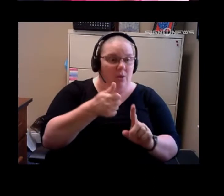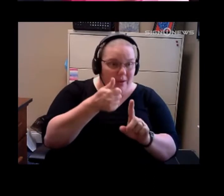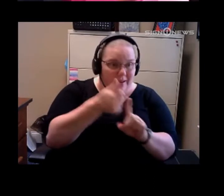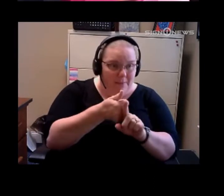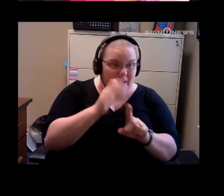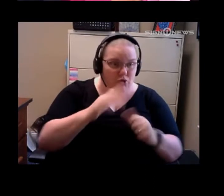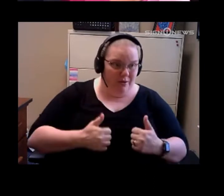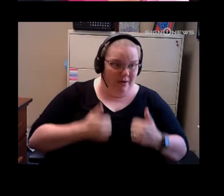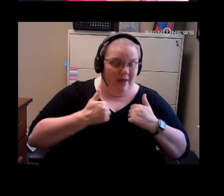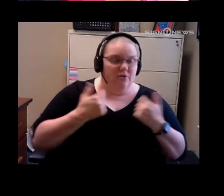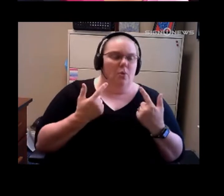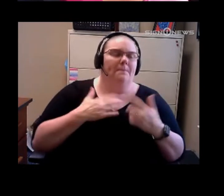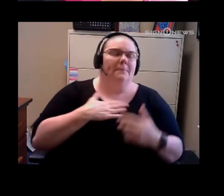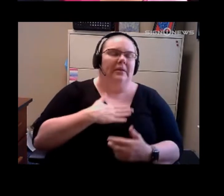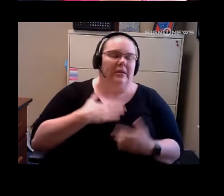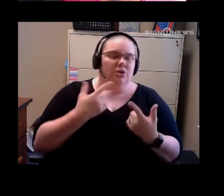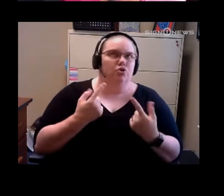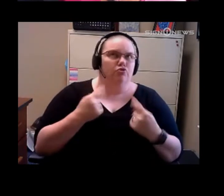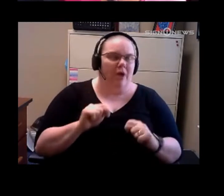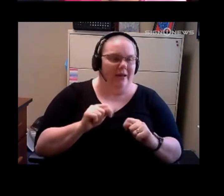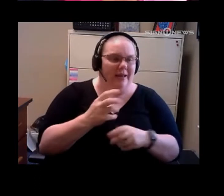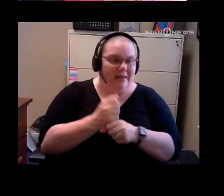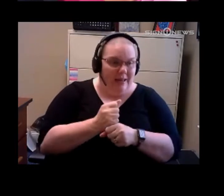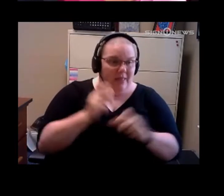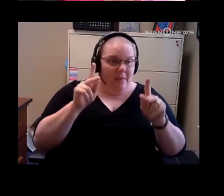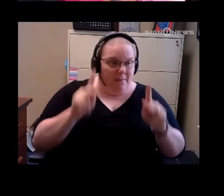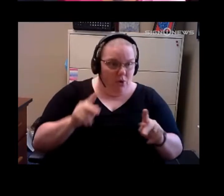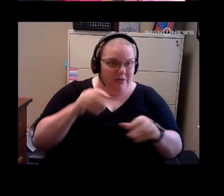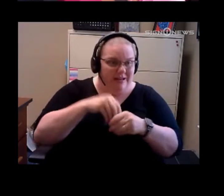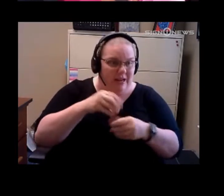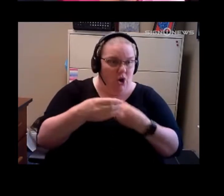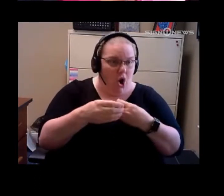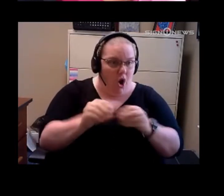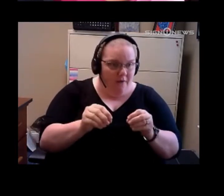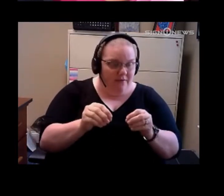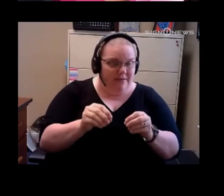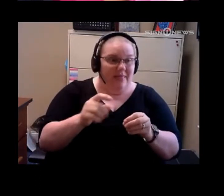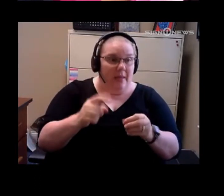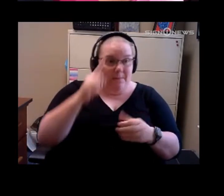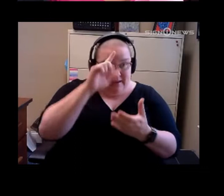office when you believe will help you work for you there is